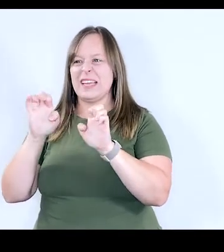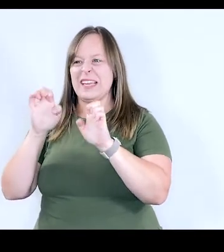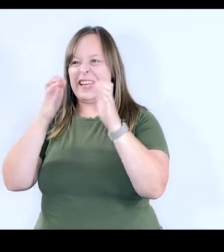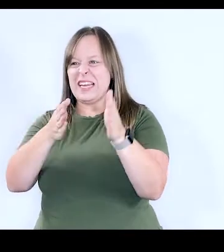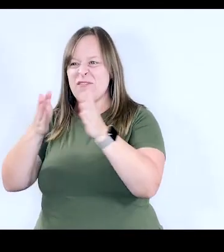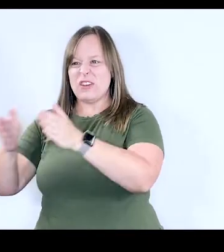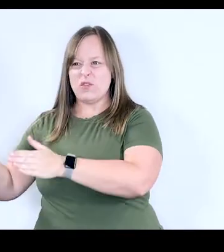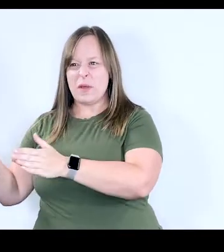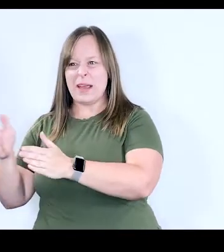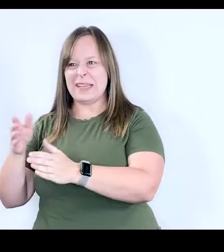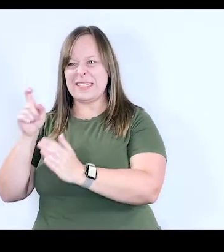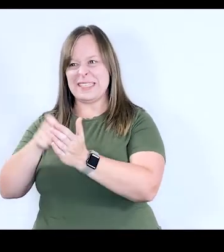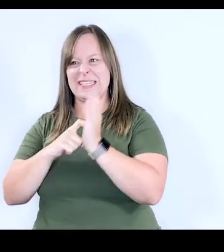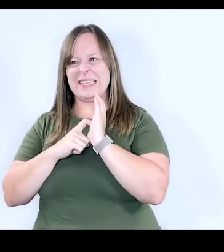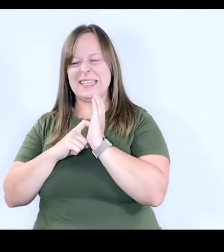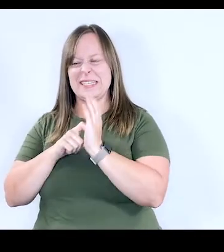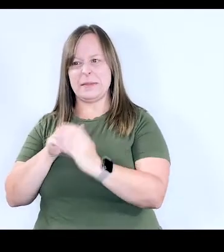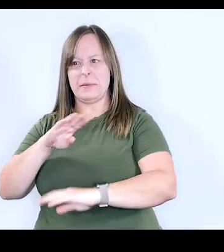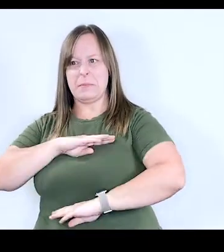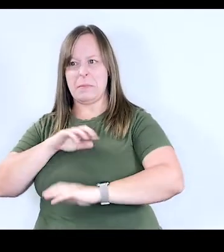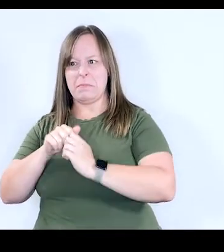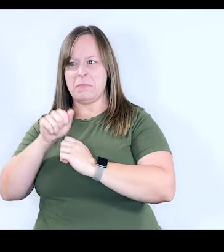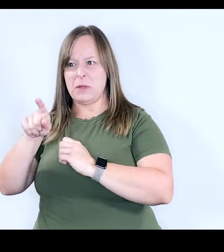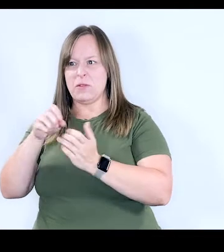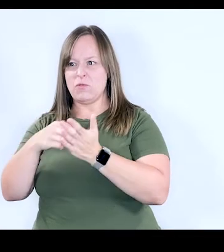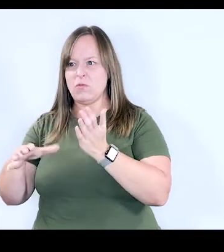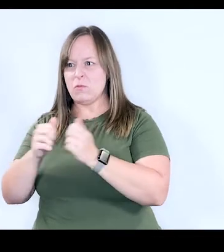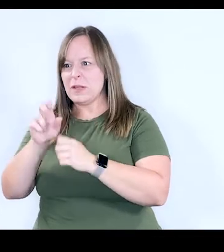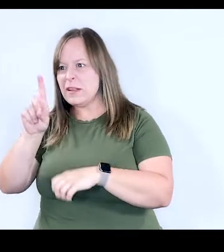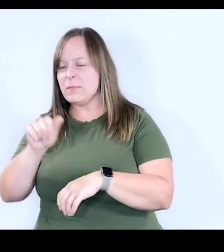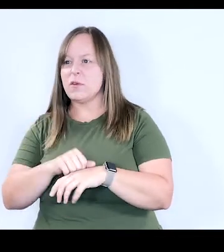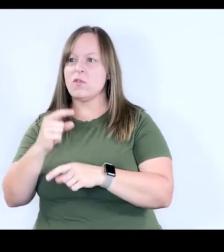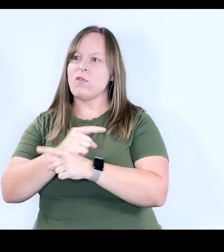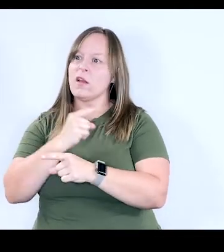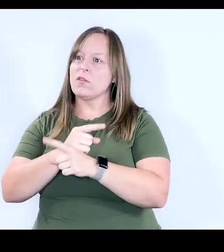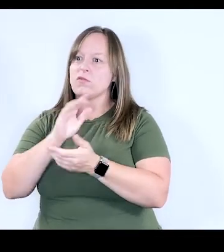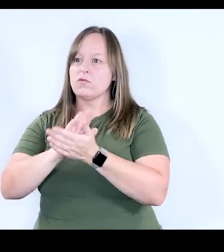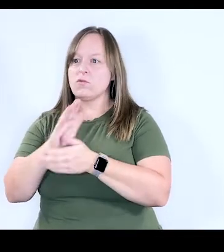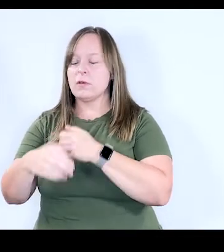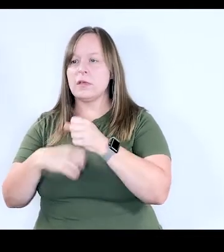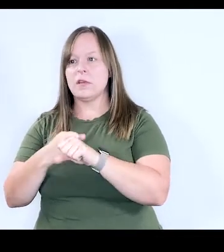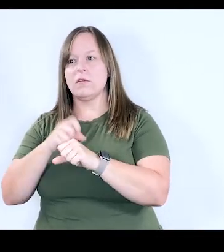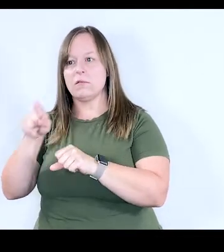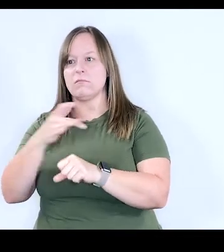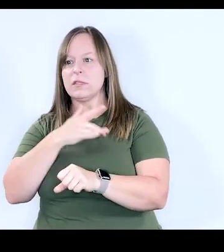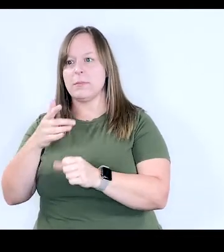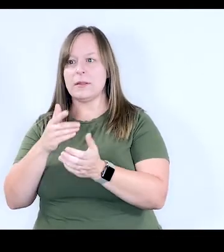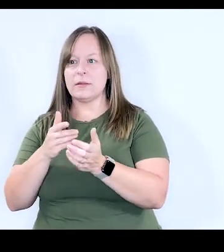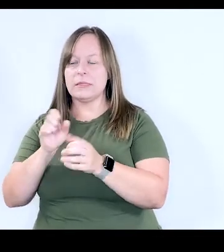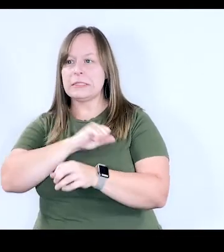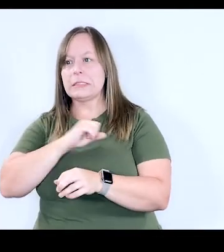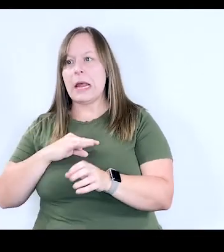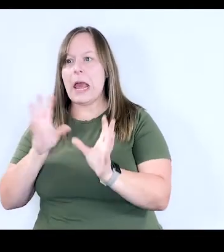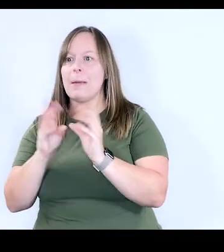that need to be met with a student with disability. During a regular school year, you would have staff meetings